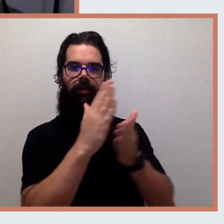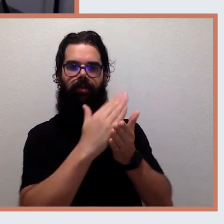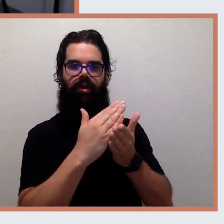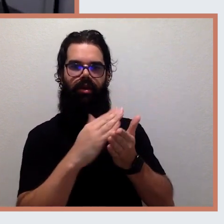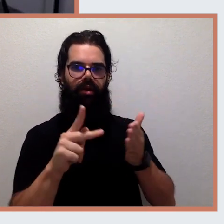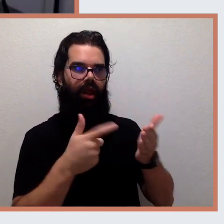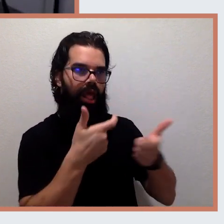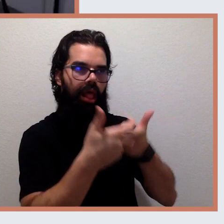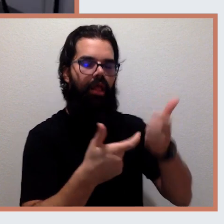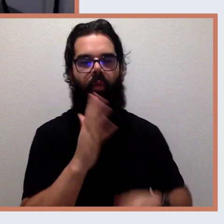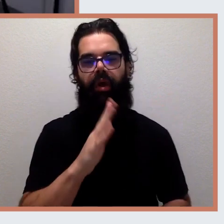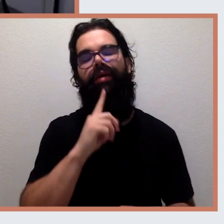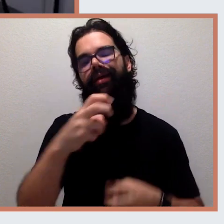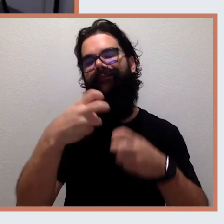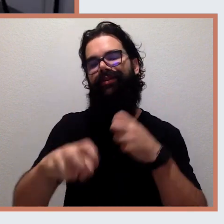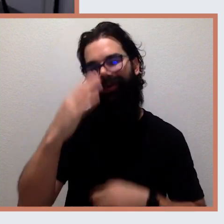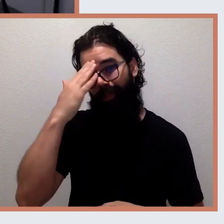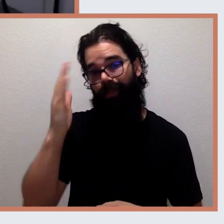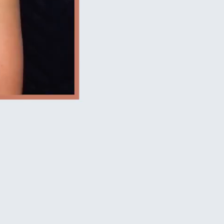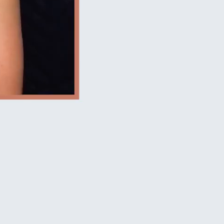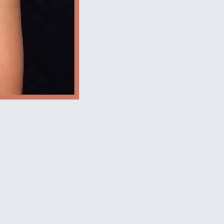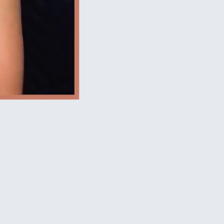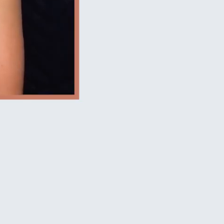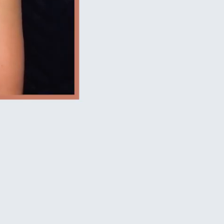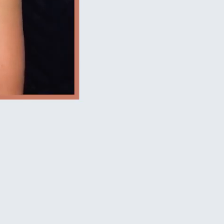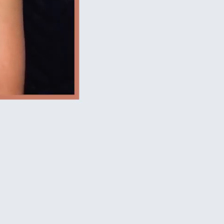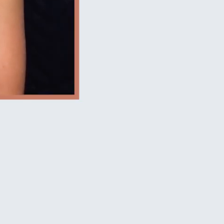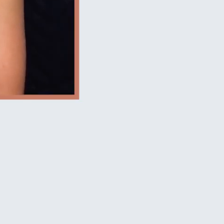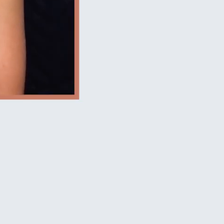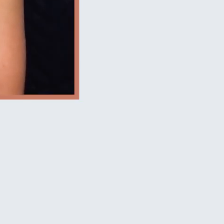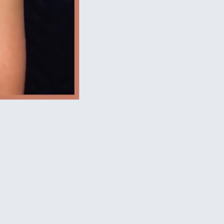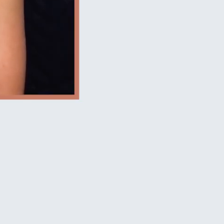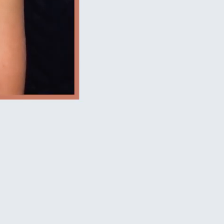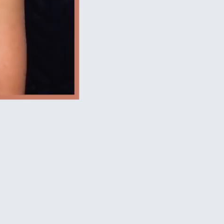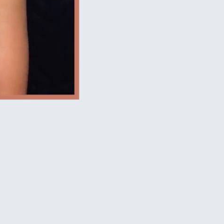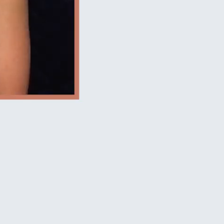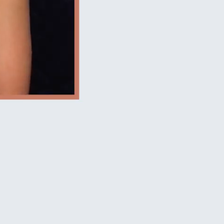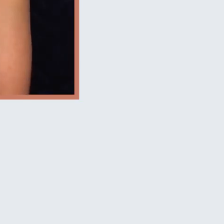That's a great formula too, you know, so that's a hard one. That's a hard one.